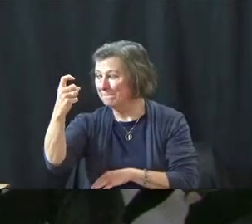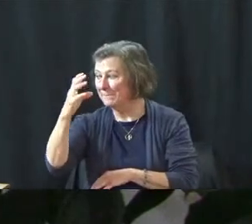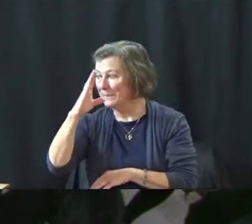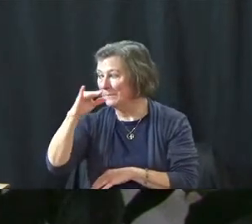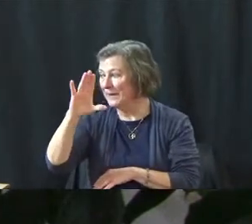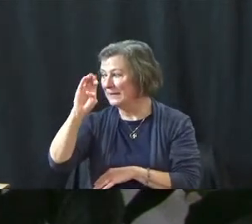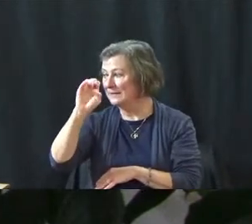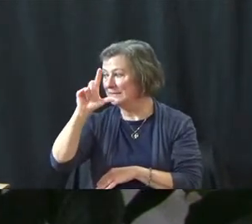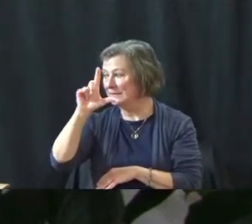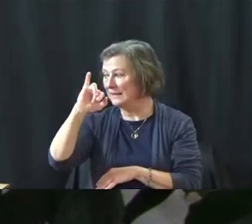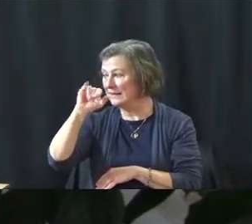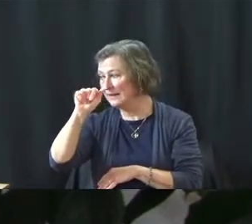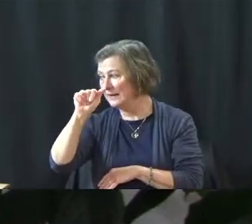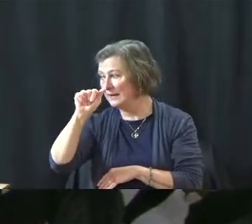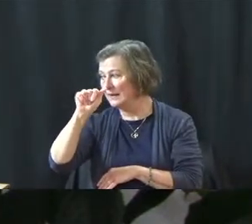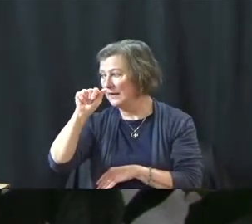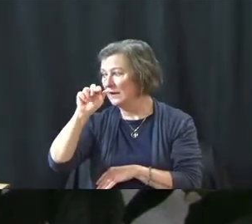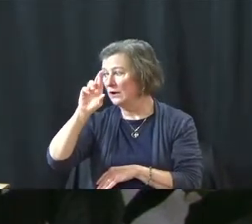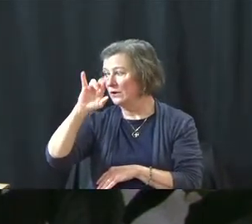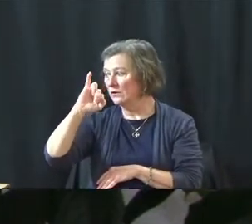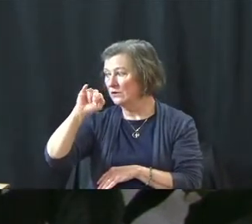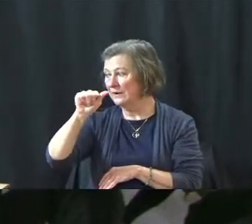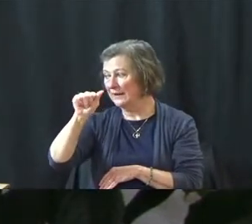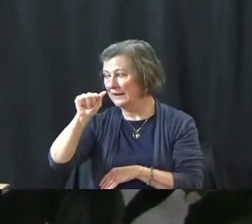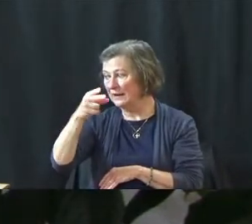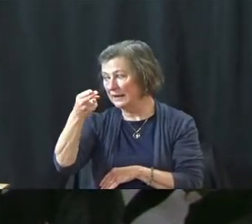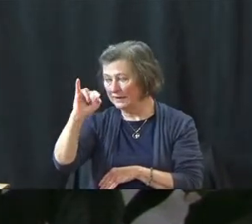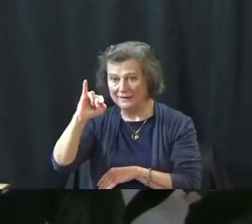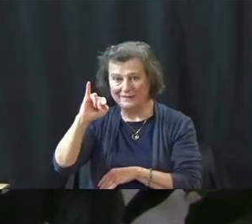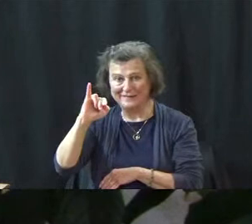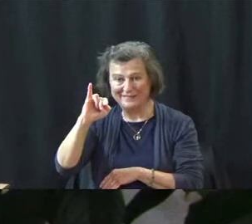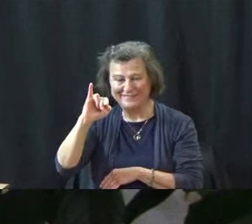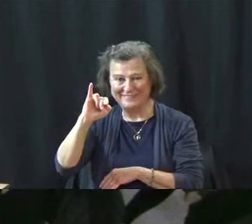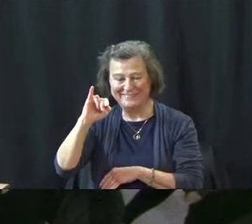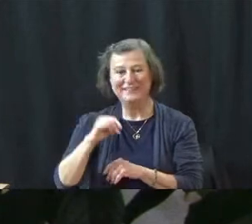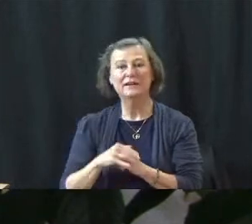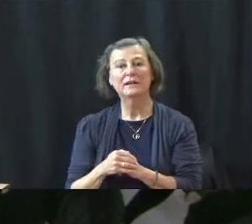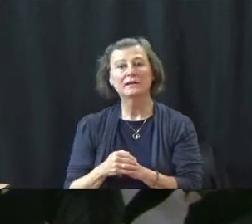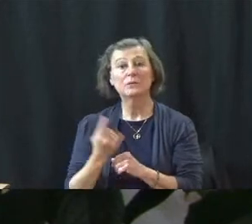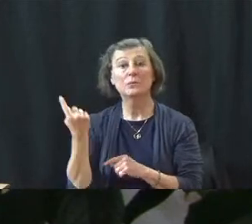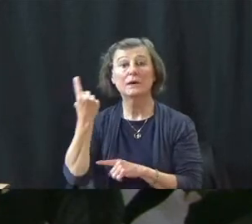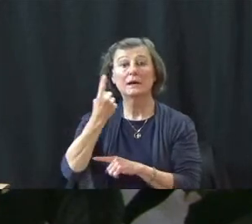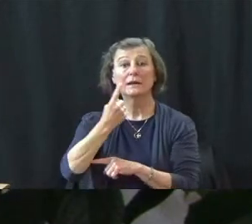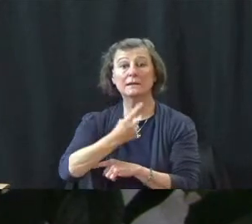One day a furry caterpillar. Sitting under a tree thought—